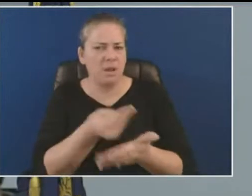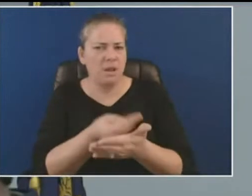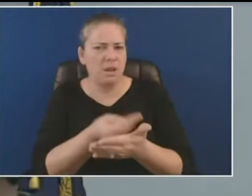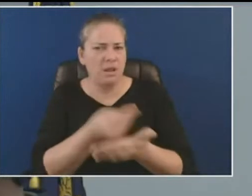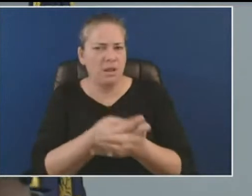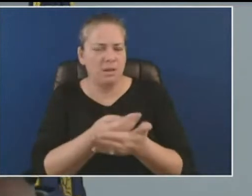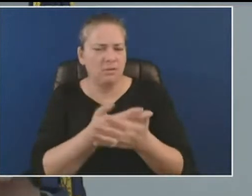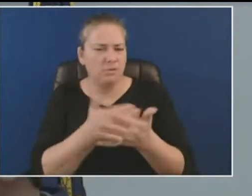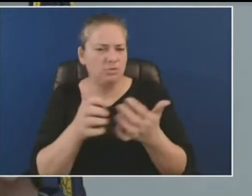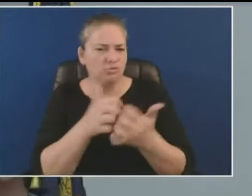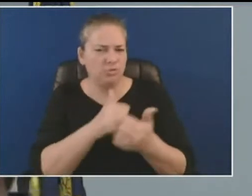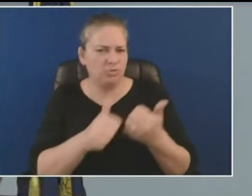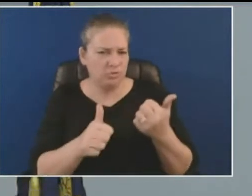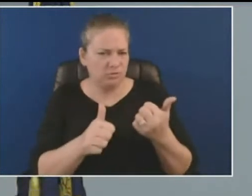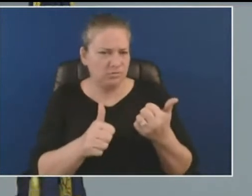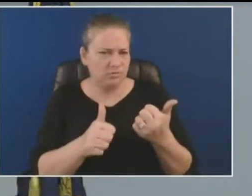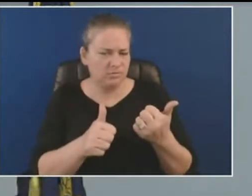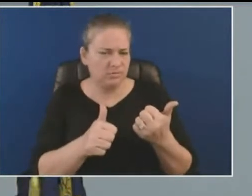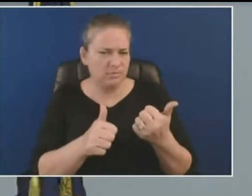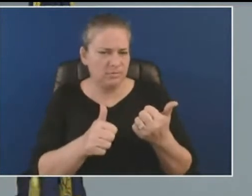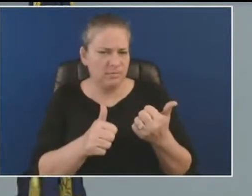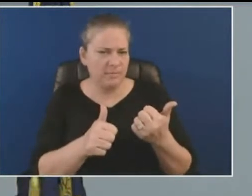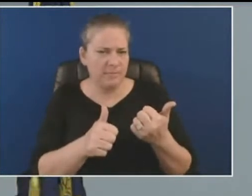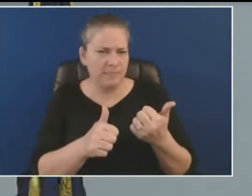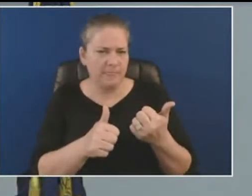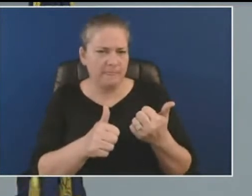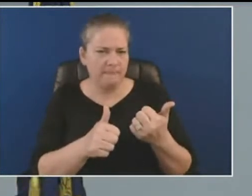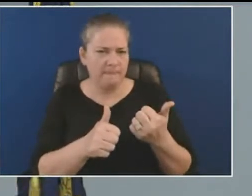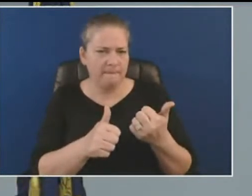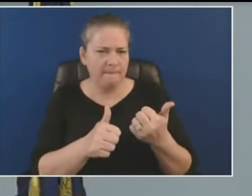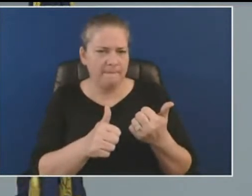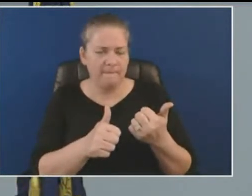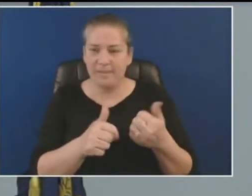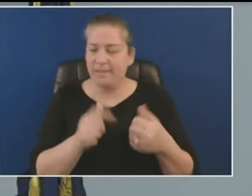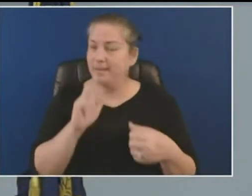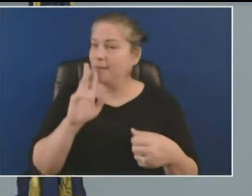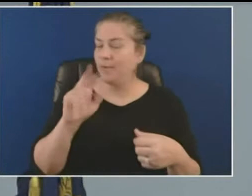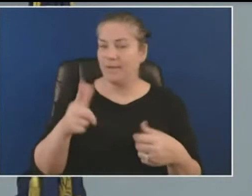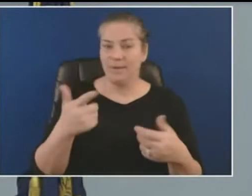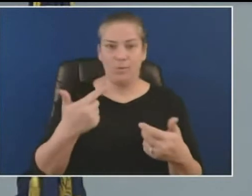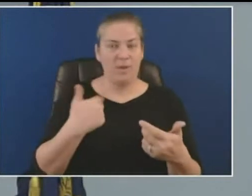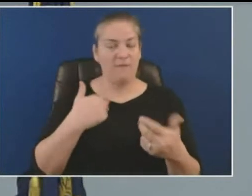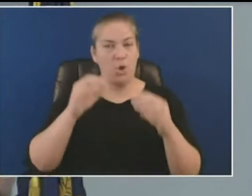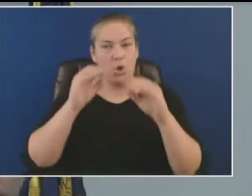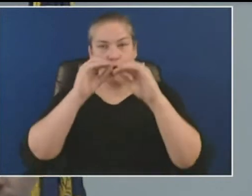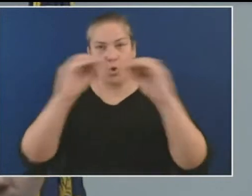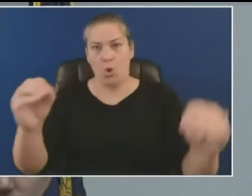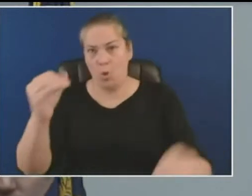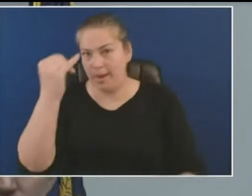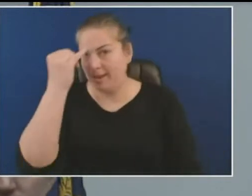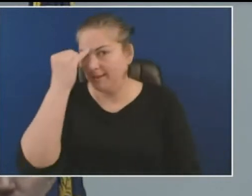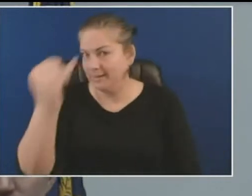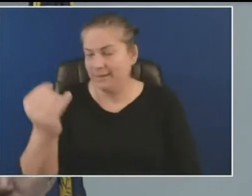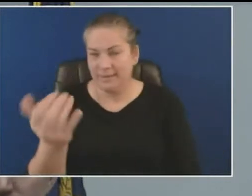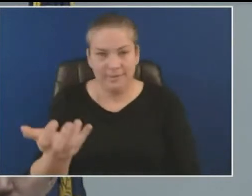Images of monetary value. Well, we have absolutely no idea about the monetary value at this point,